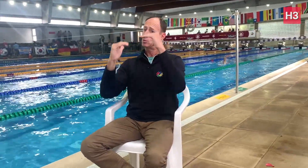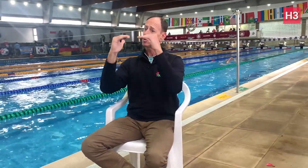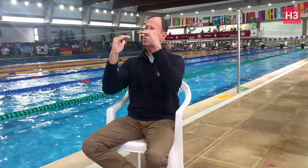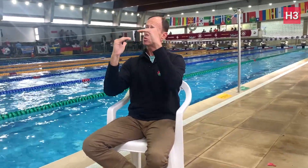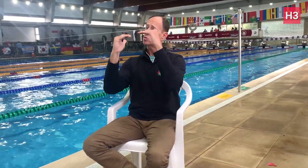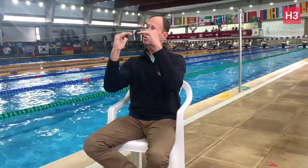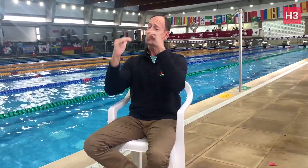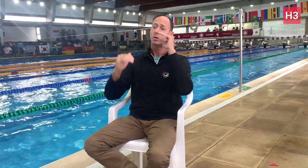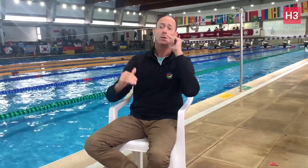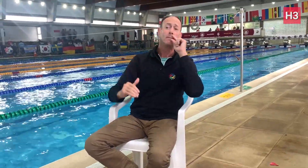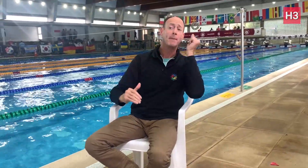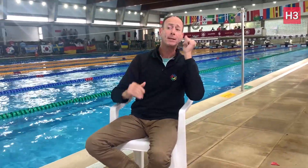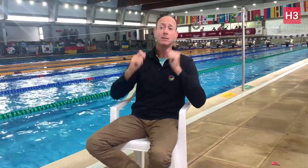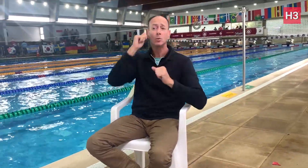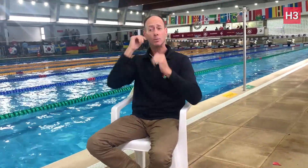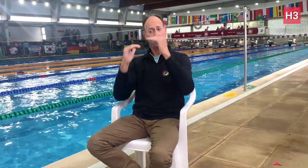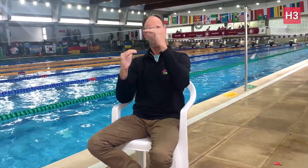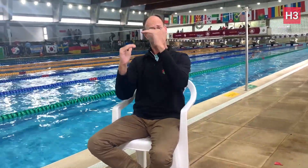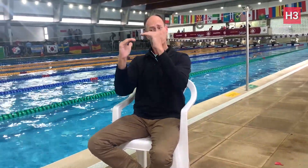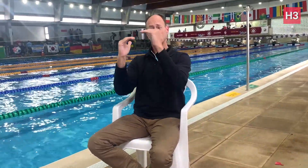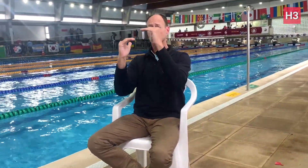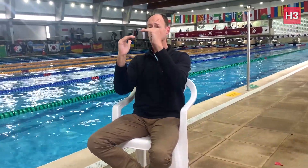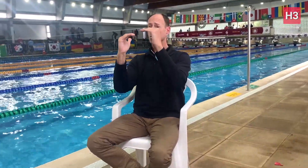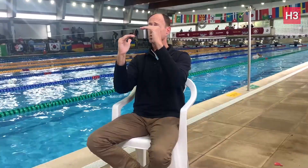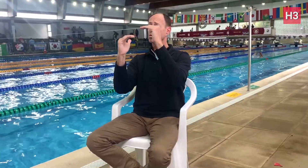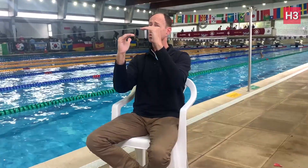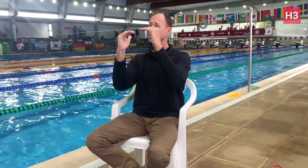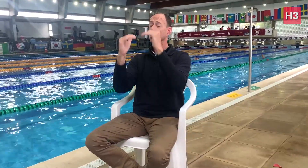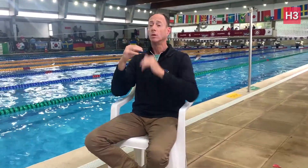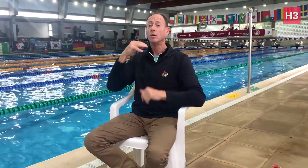of both men and women swimmers in the past.